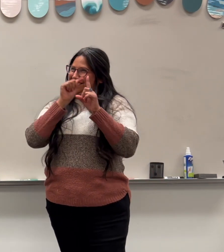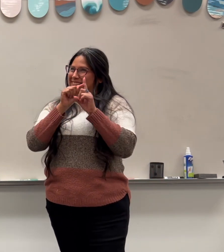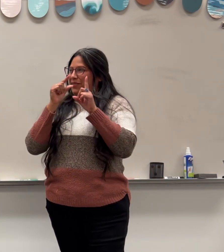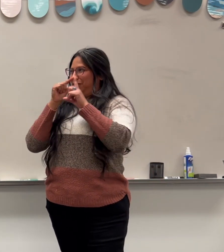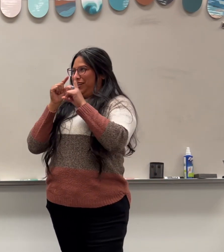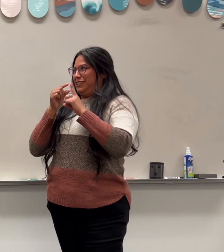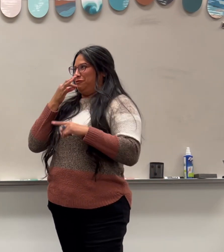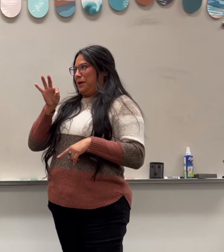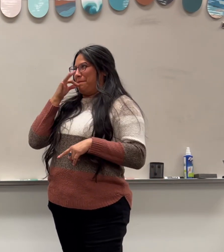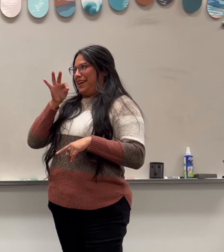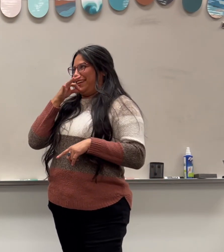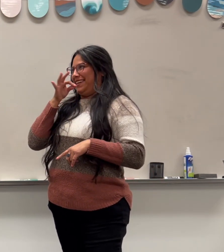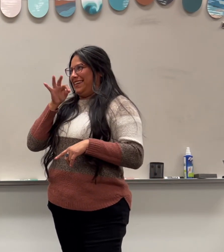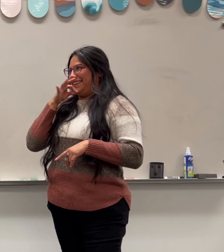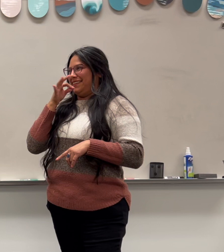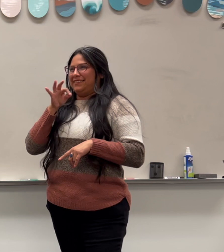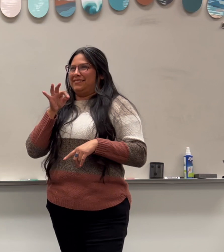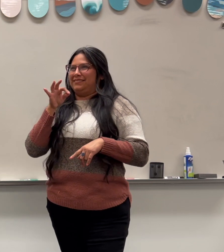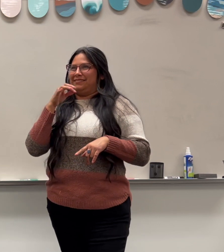one that I've got in my head is the word strawberry